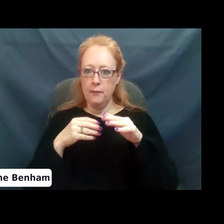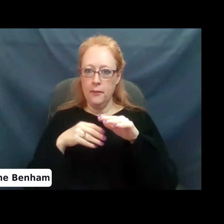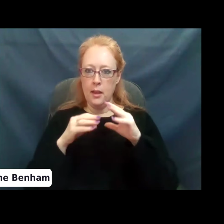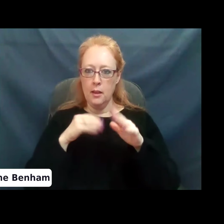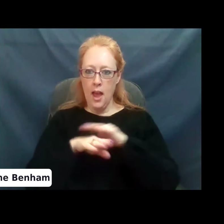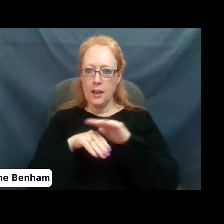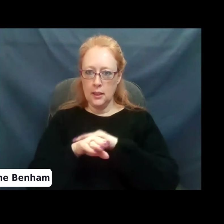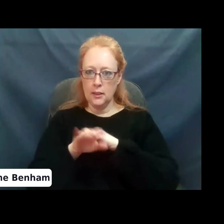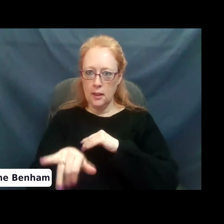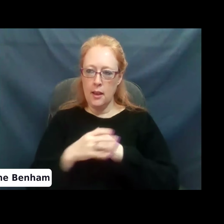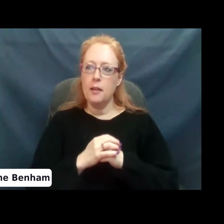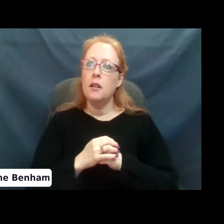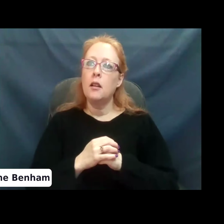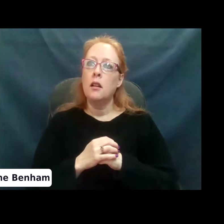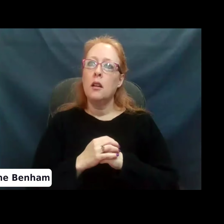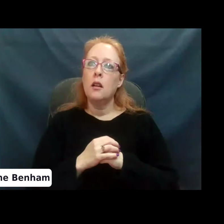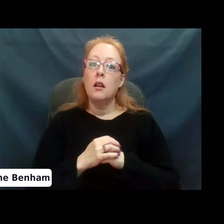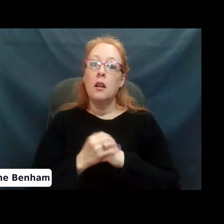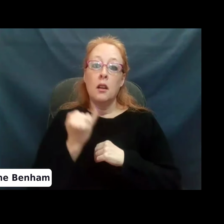So if you don't have that already, and I think, well and on email I'll email our slides so you can have access to those.